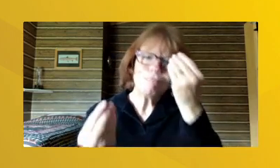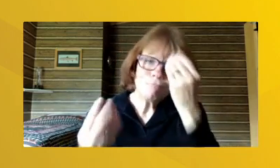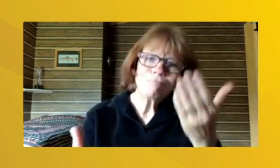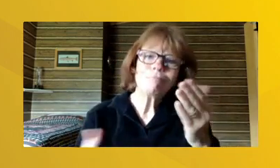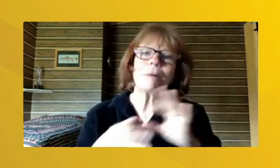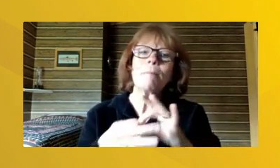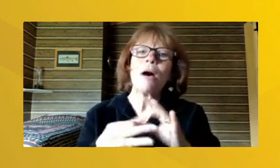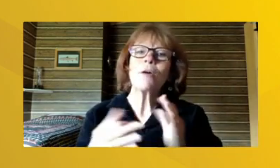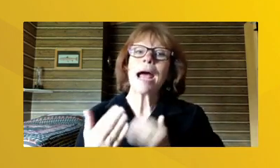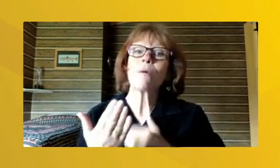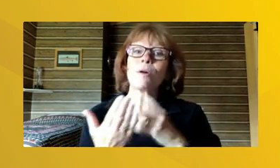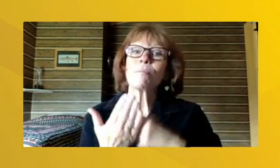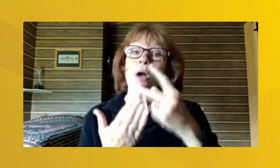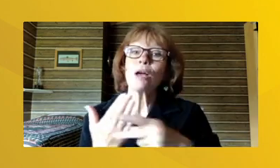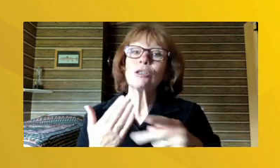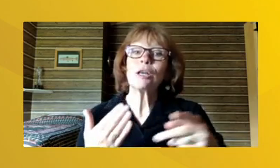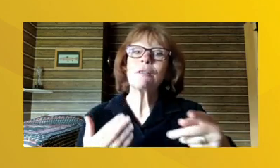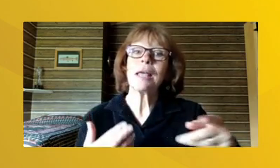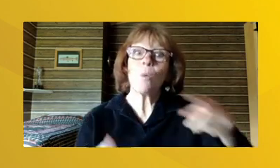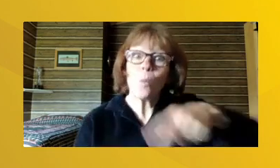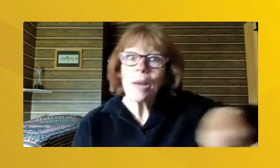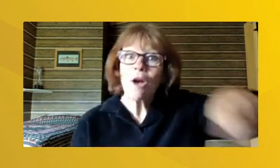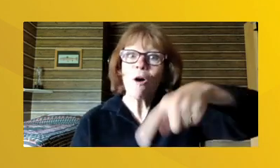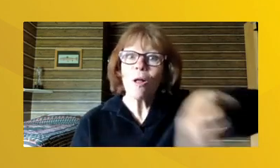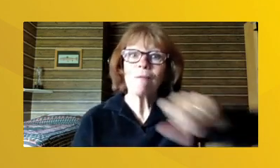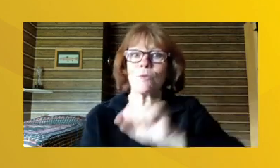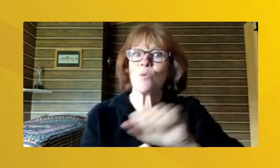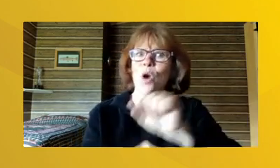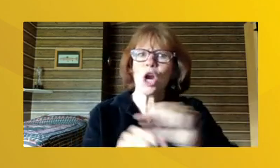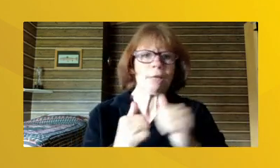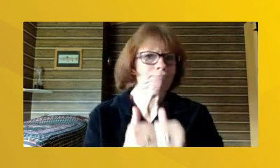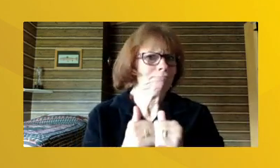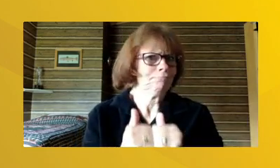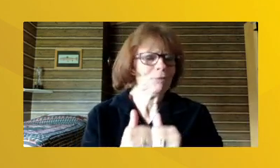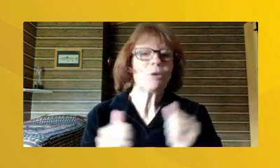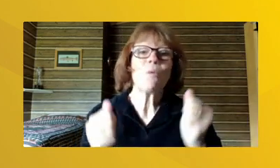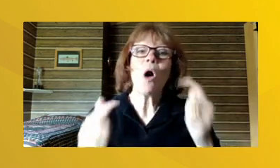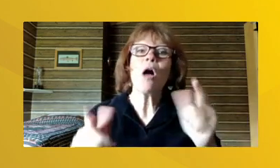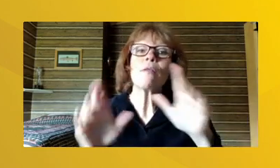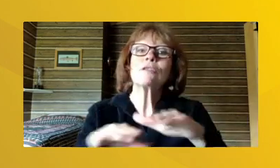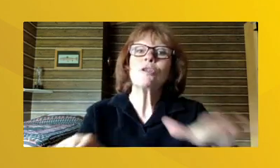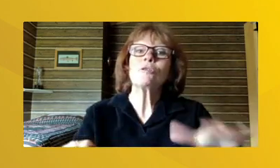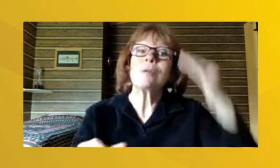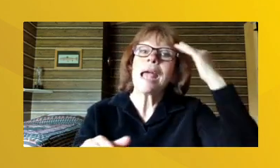working on together so that all of the children in Head Start can really thrive.